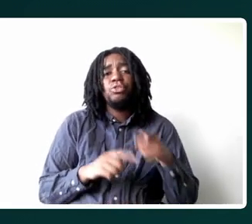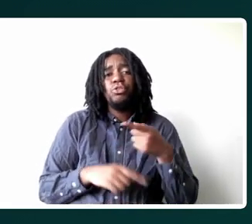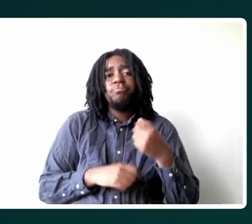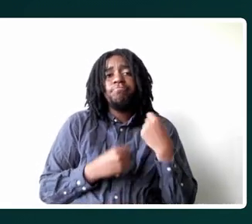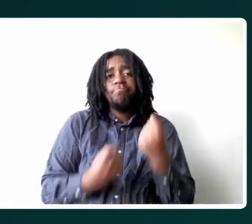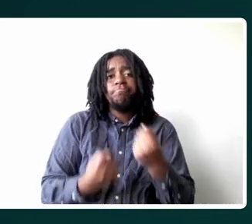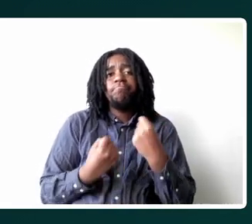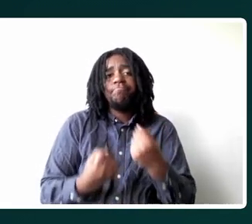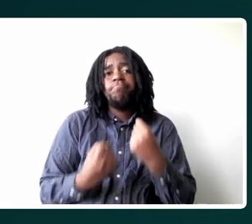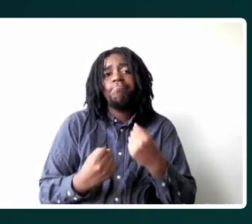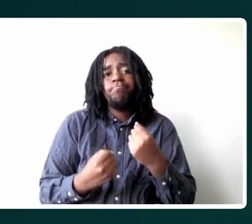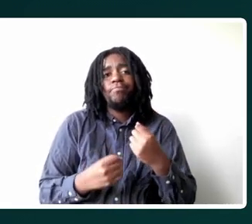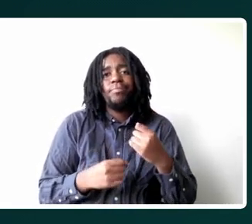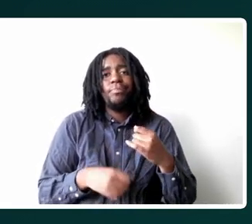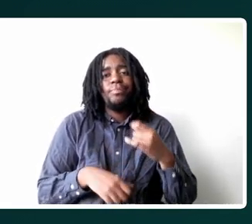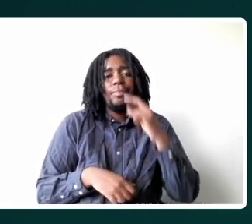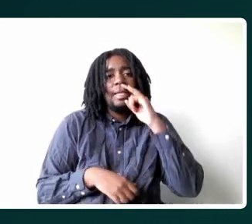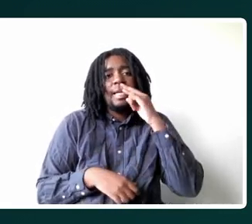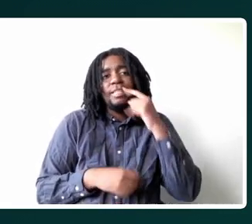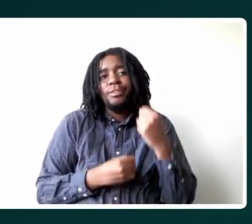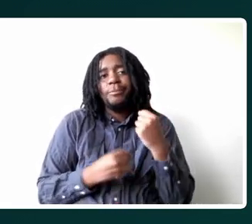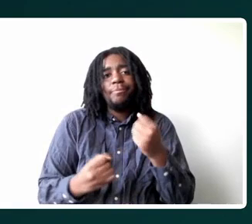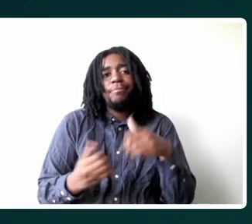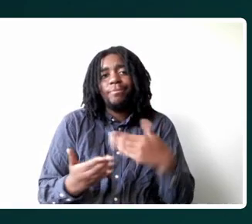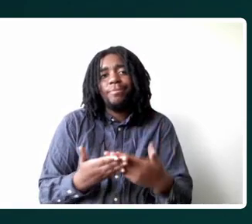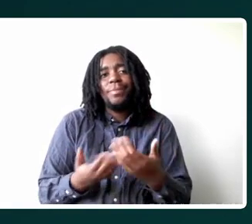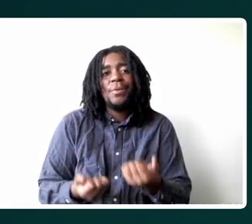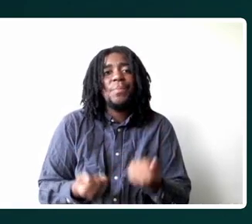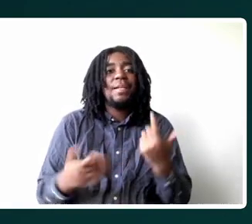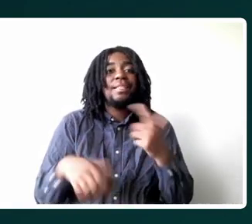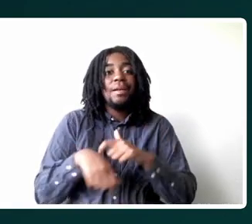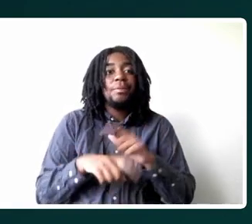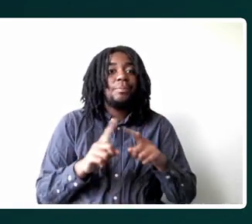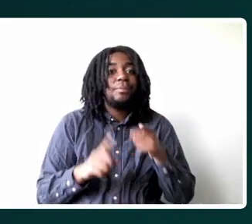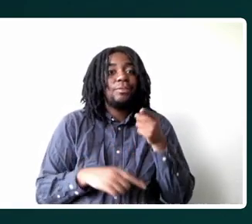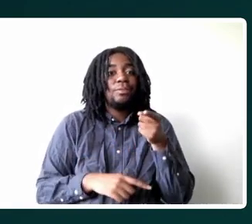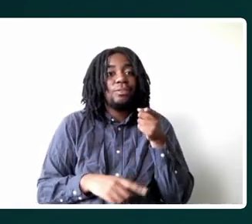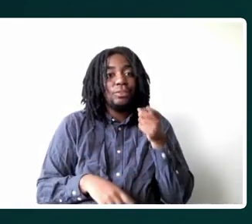these years. And this is what she expressed, "I have been driving children to see museums